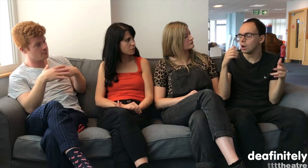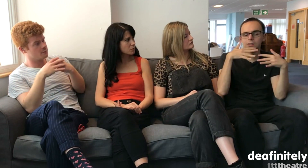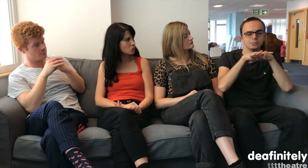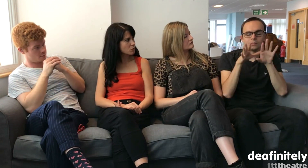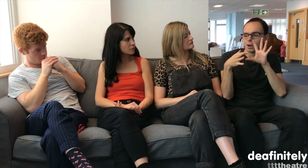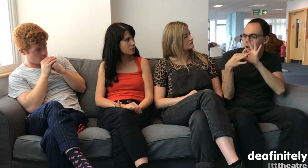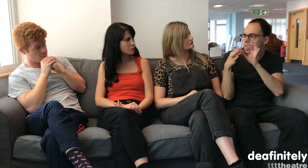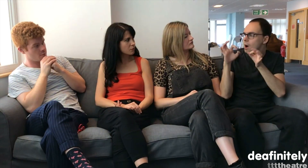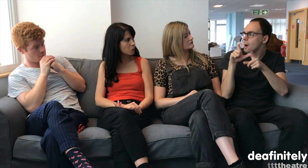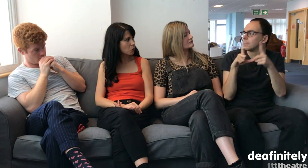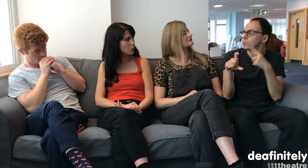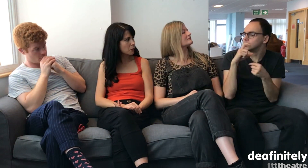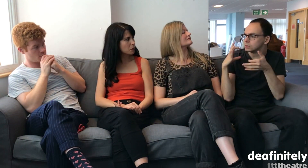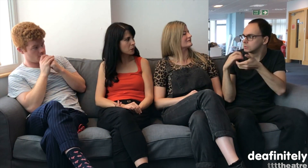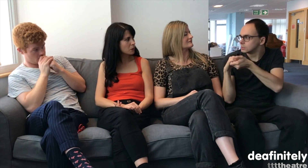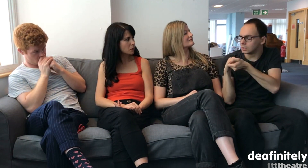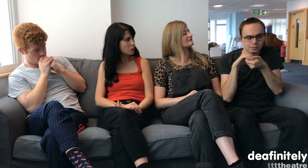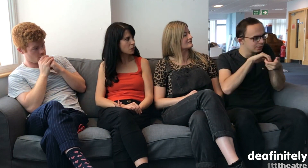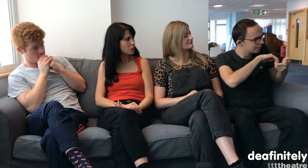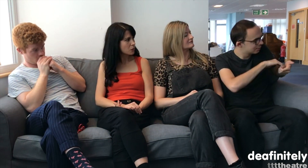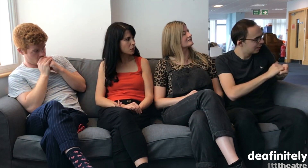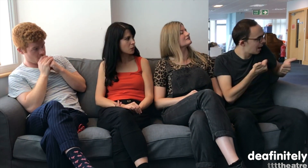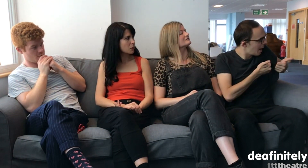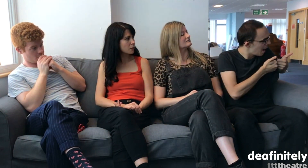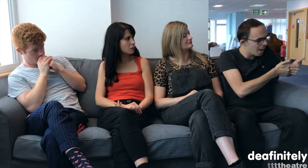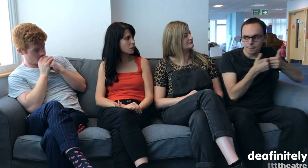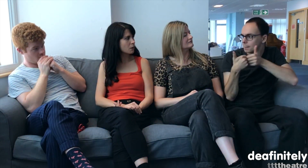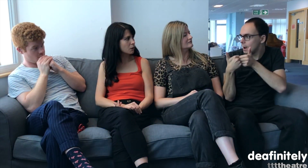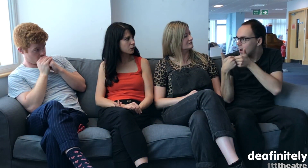the two communities in that way hopefully the communities can support